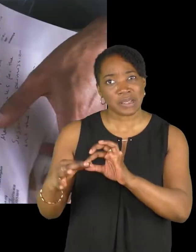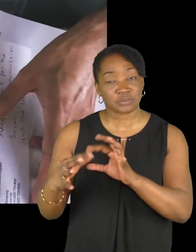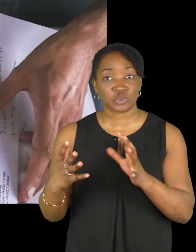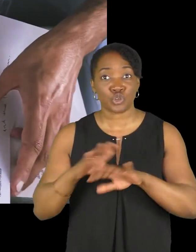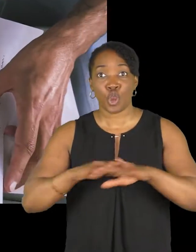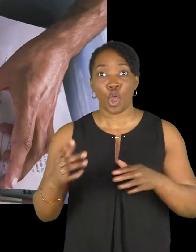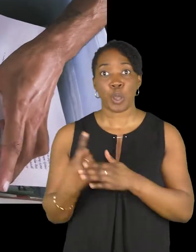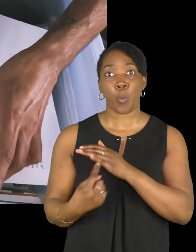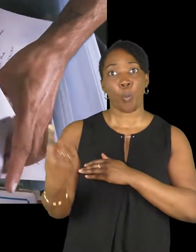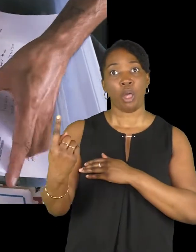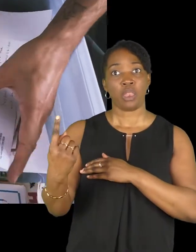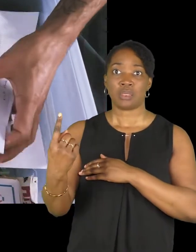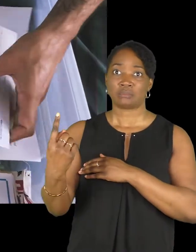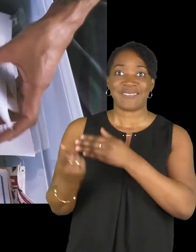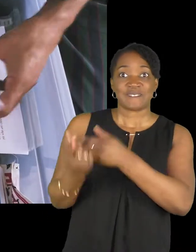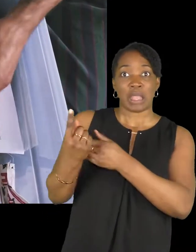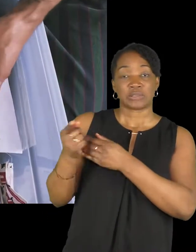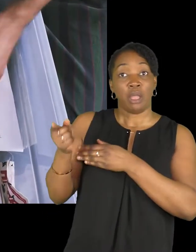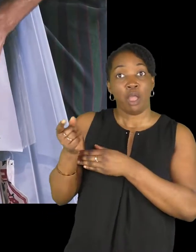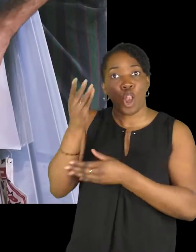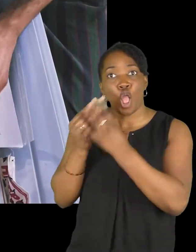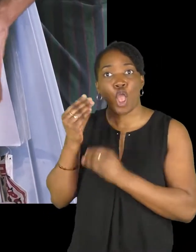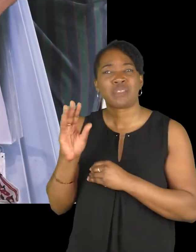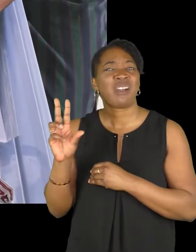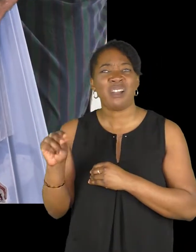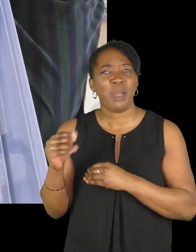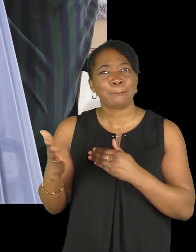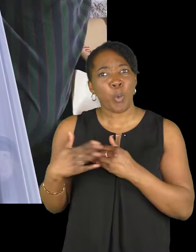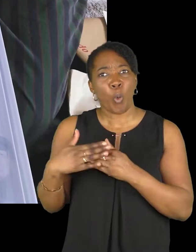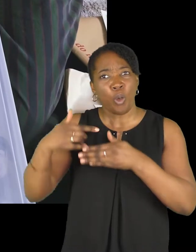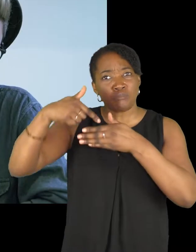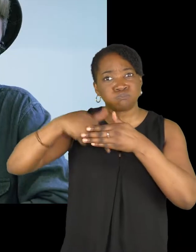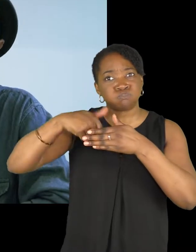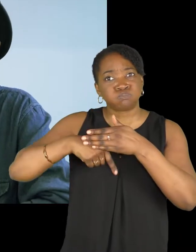you know, and how things happen, rather than the single item, the single material. That's very much